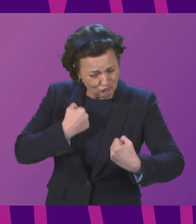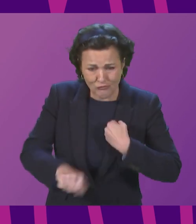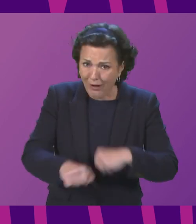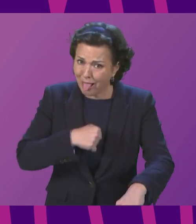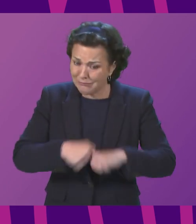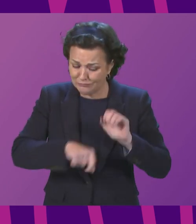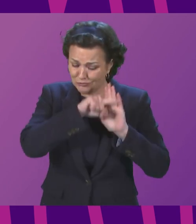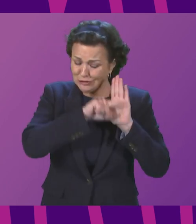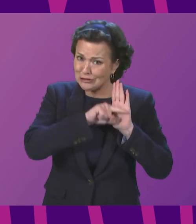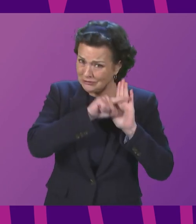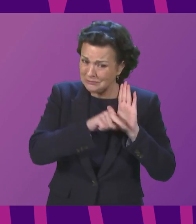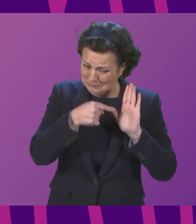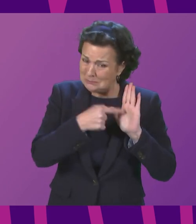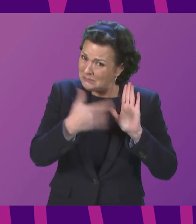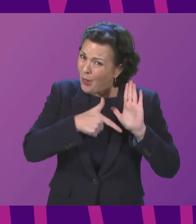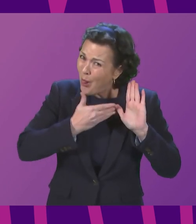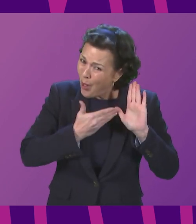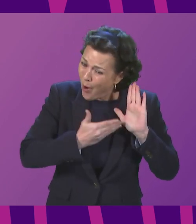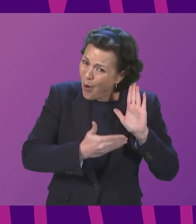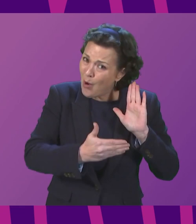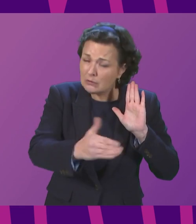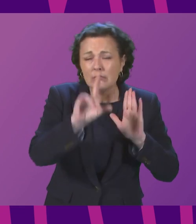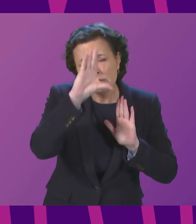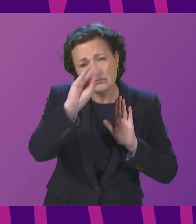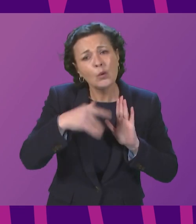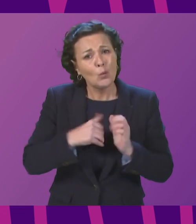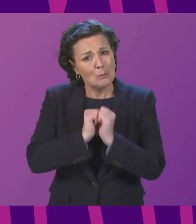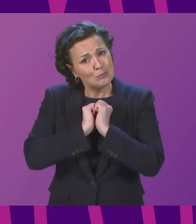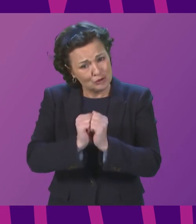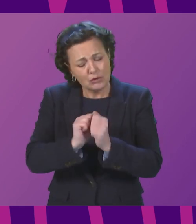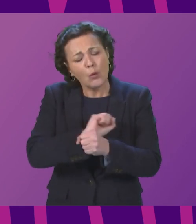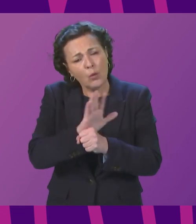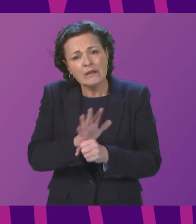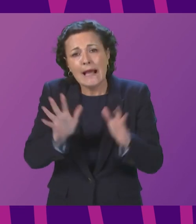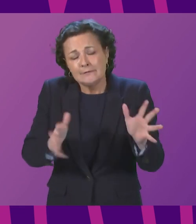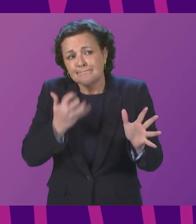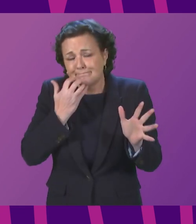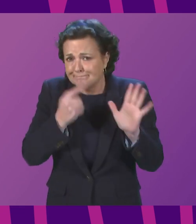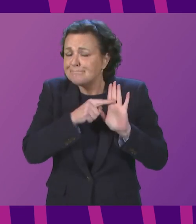have been in place for a long time. We all appreciate that Covid necessitates some restrictions.